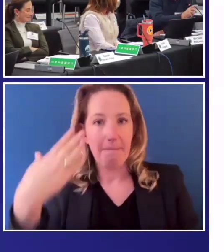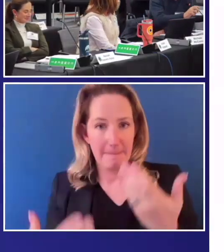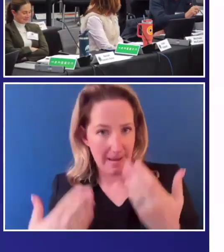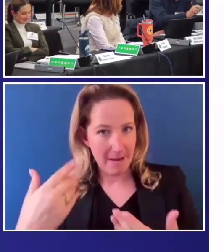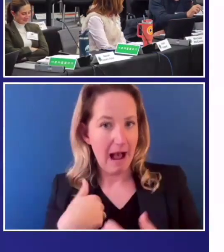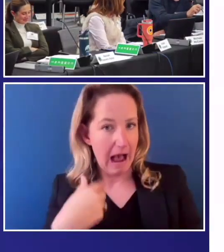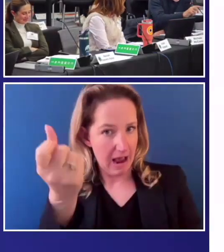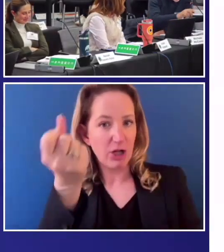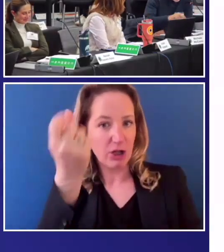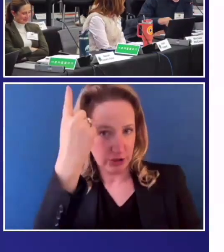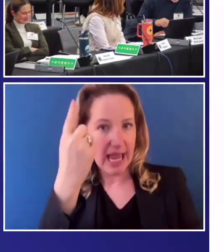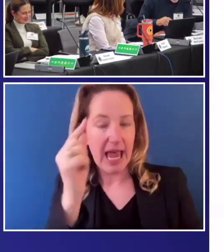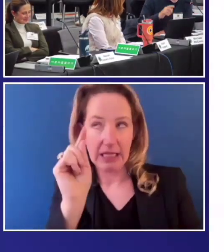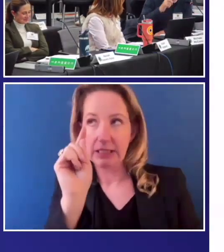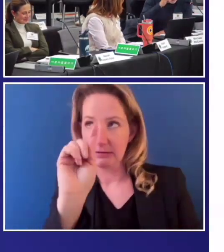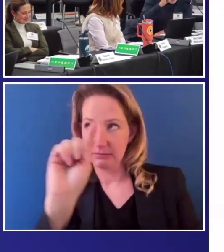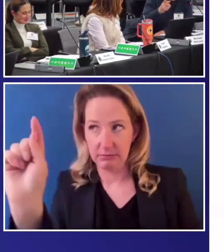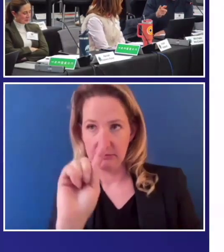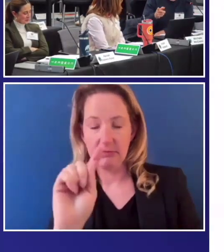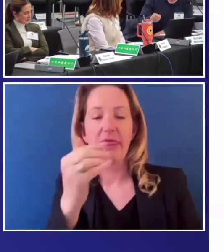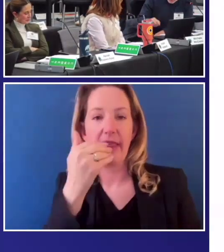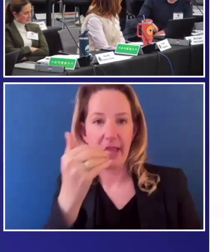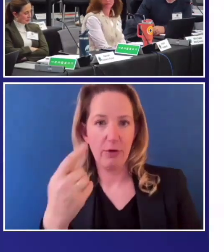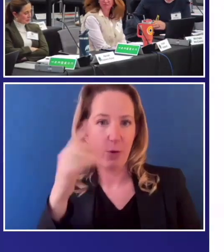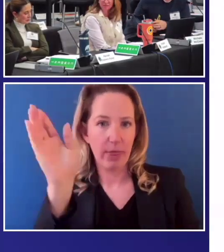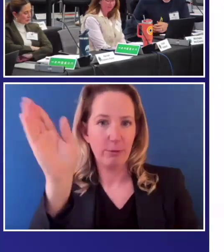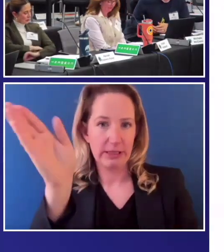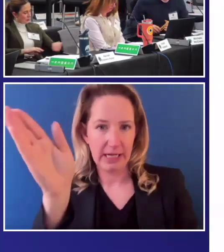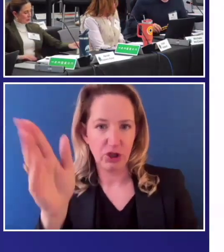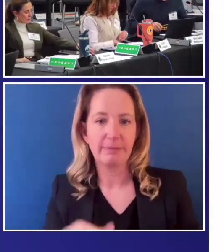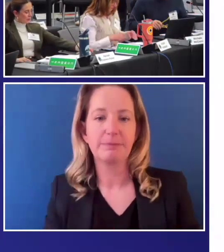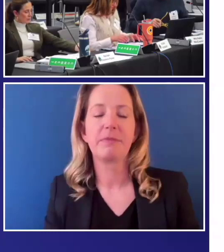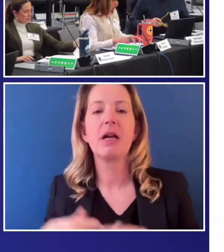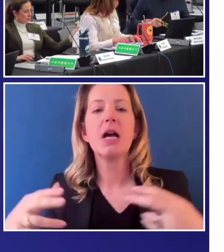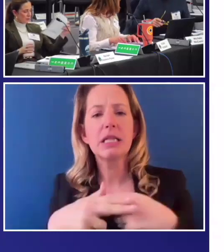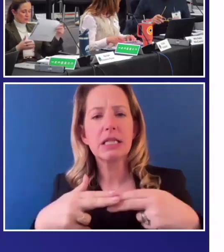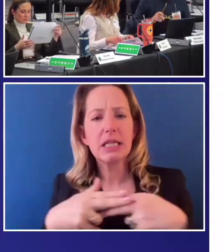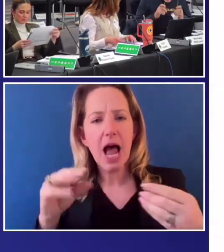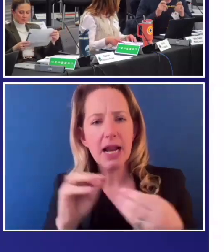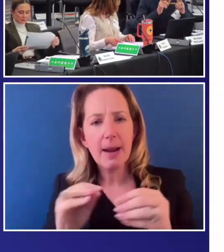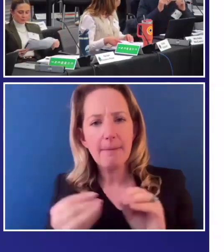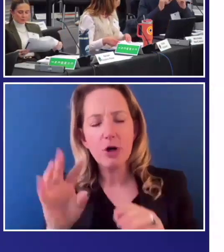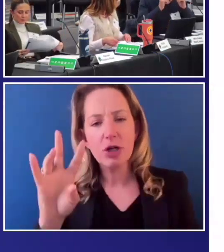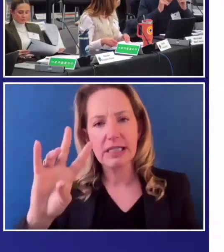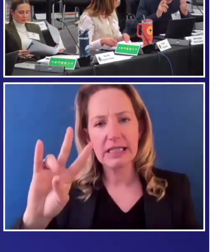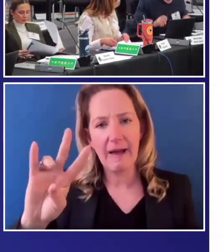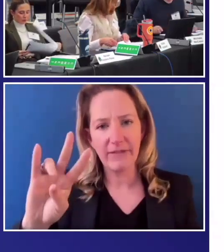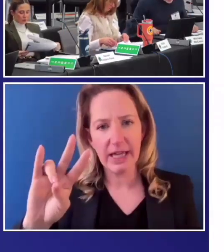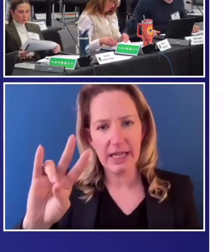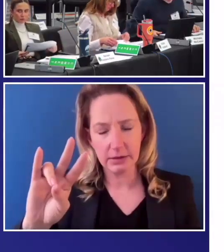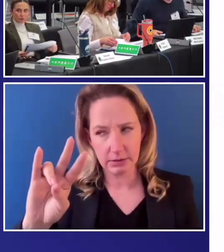thanks to this presentation. But on slide number seven, we had been on that one. I just want to make sure that I'm